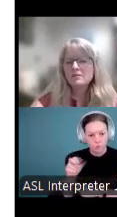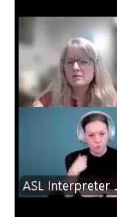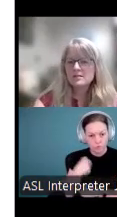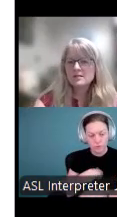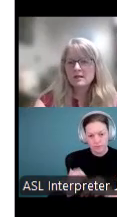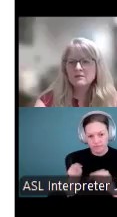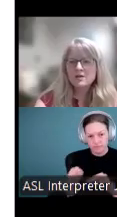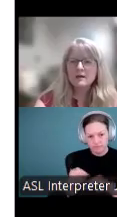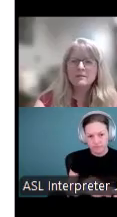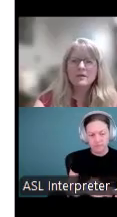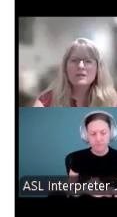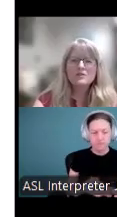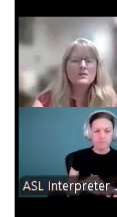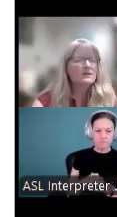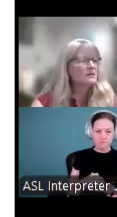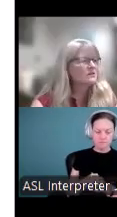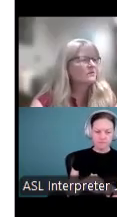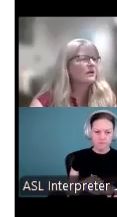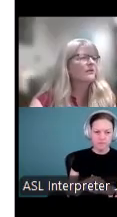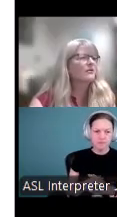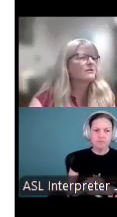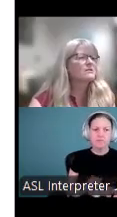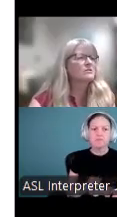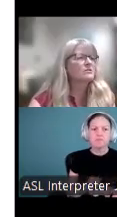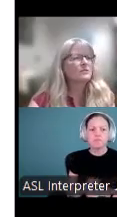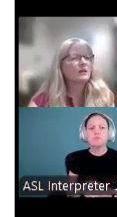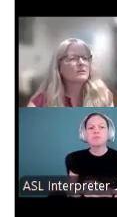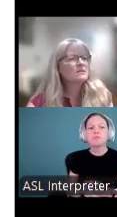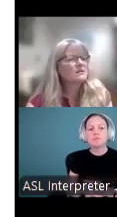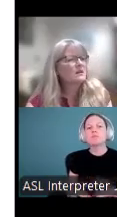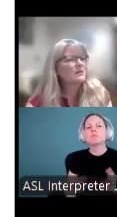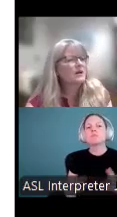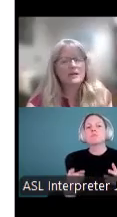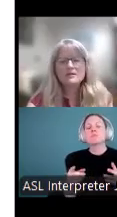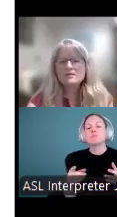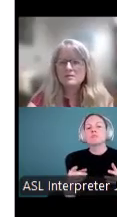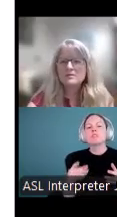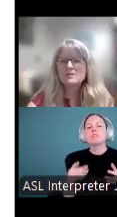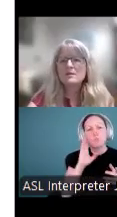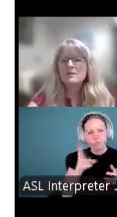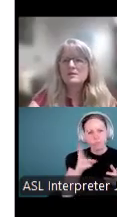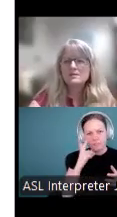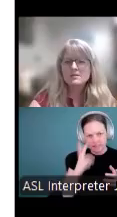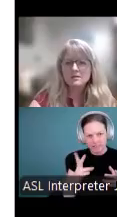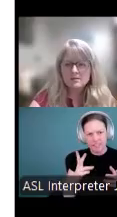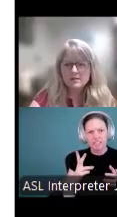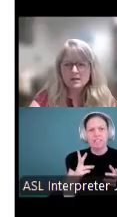after just kind of talking about each of the sensory areas, you should be able to see by the milestones, how it all starts to